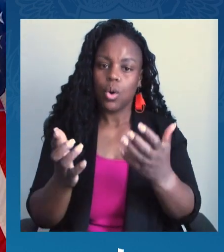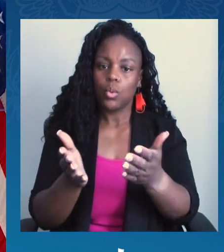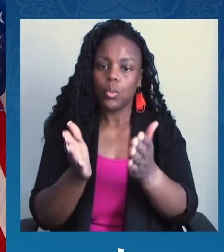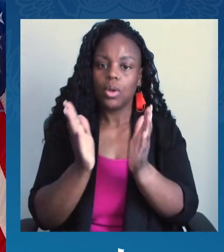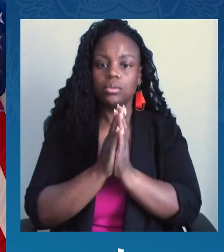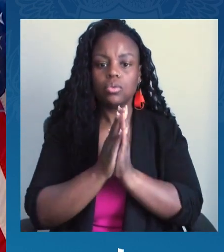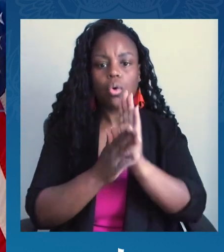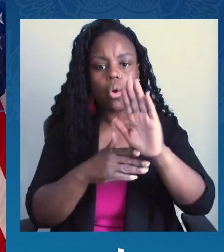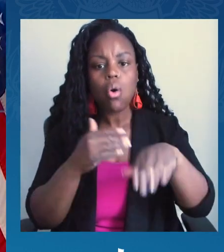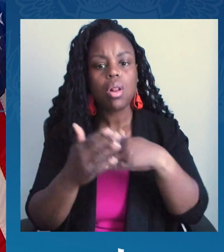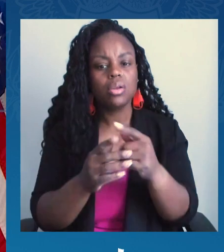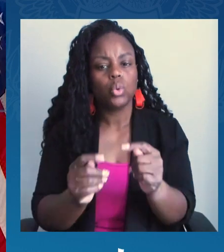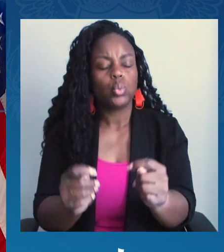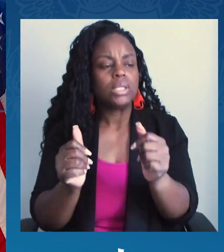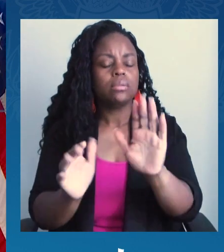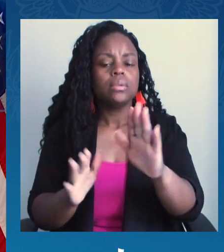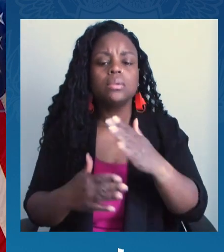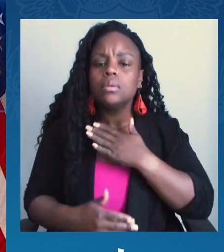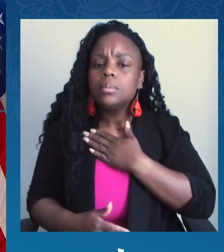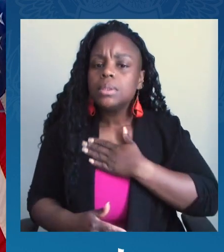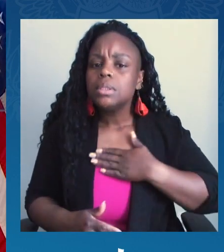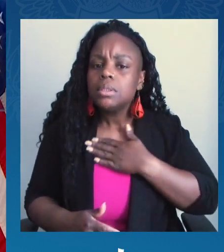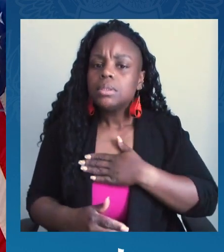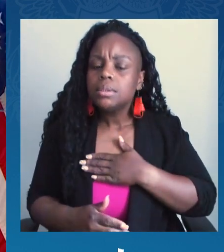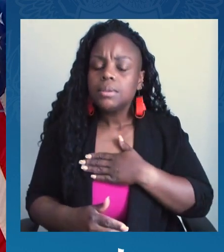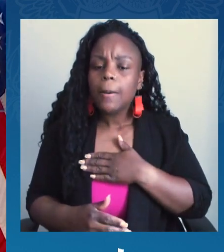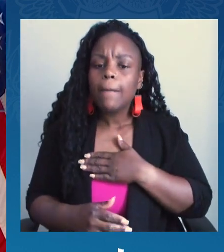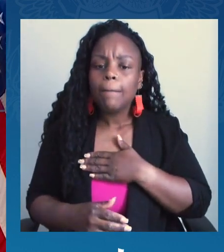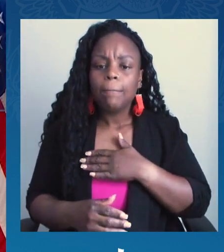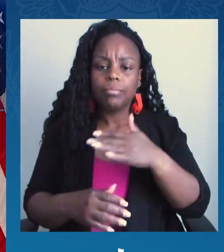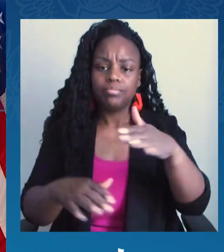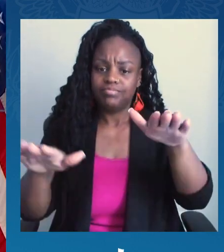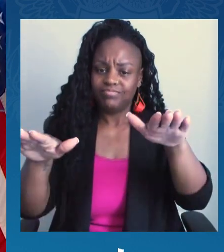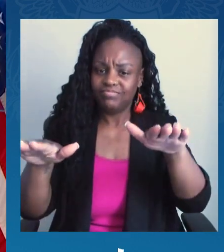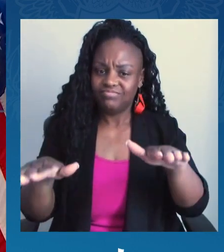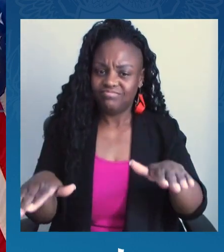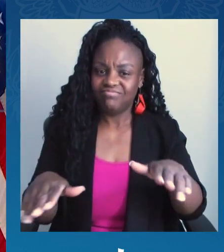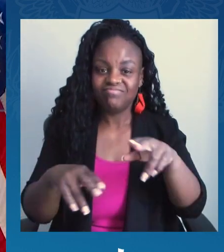Move to your seats like everyone to take a seat